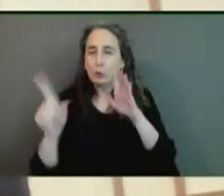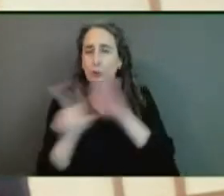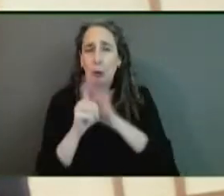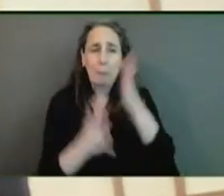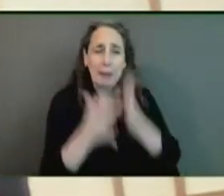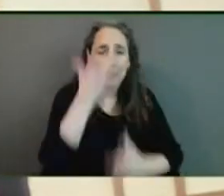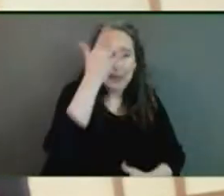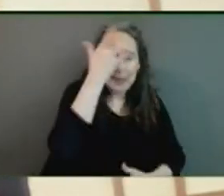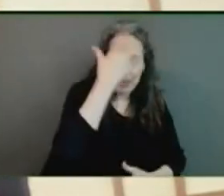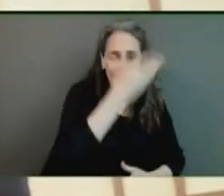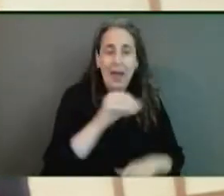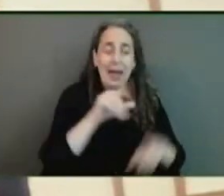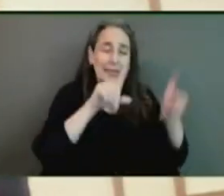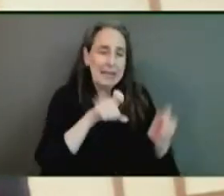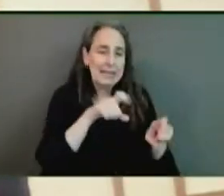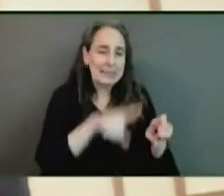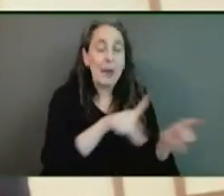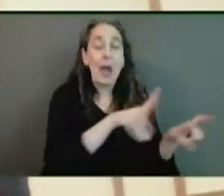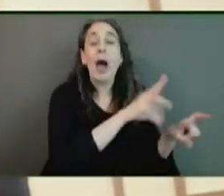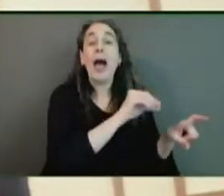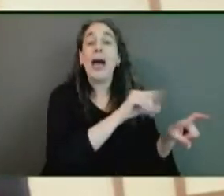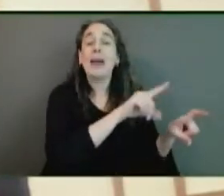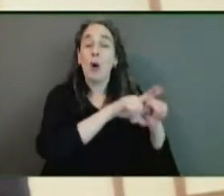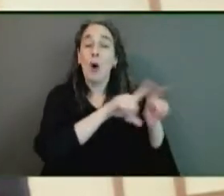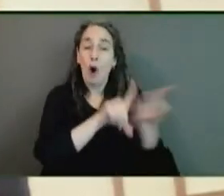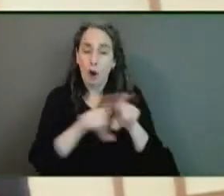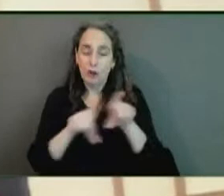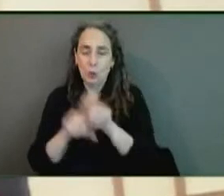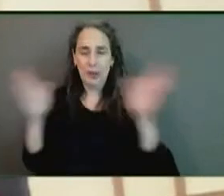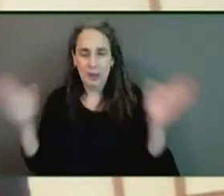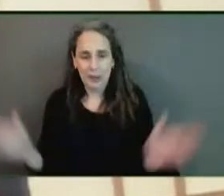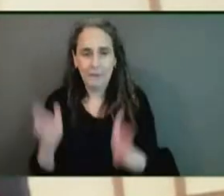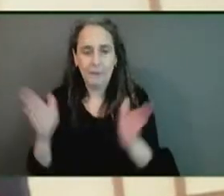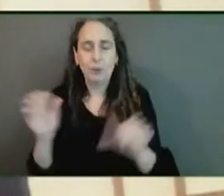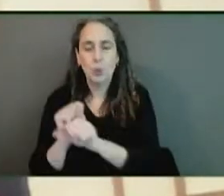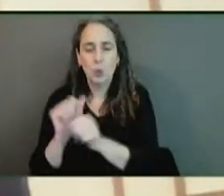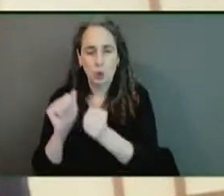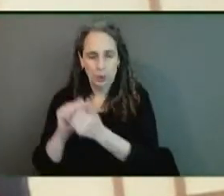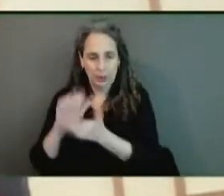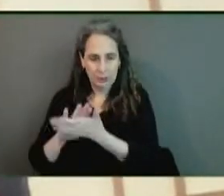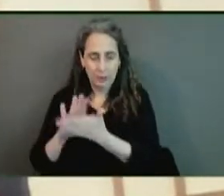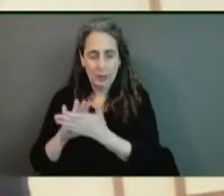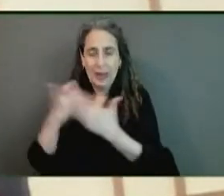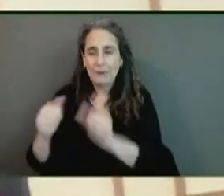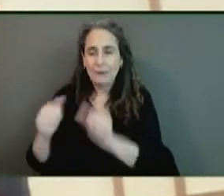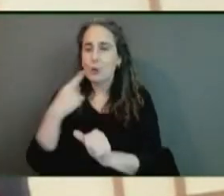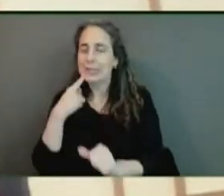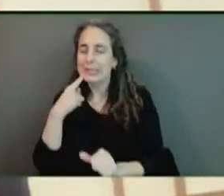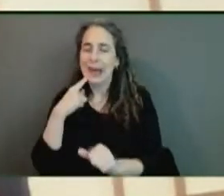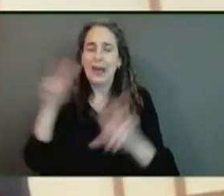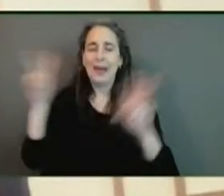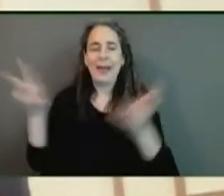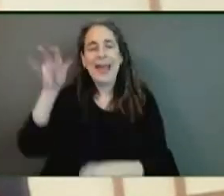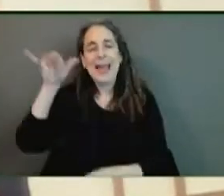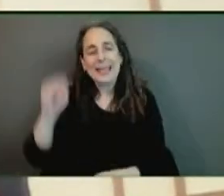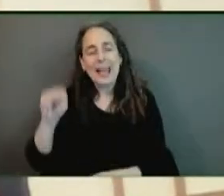and work with students who show up who may be ill and do testing of them. And we do, uh, we've